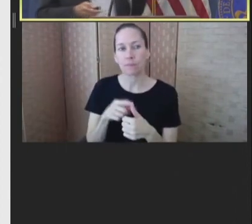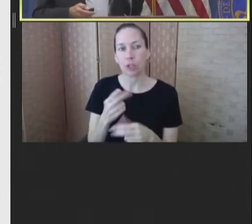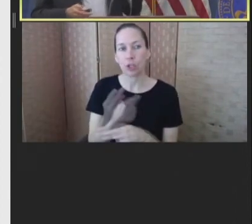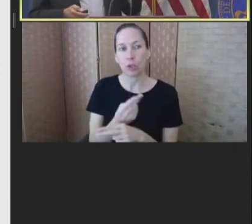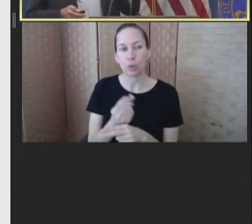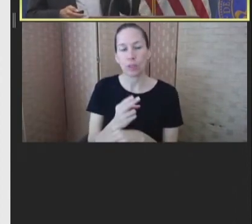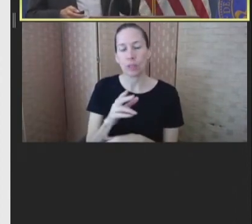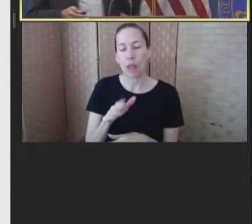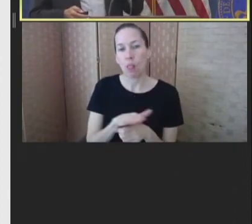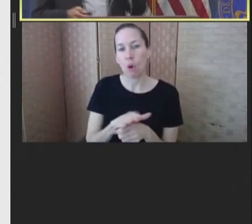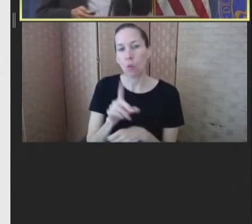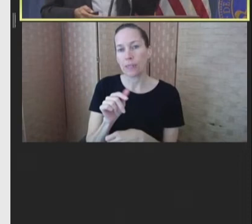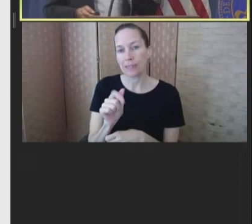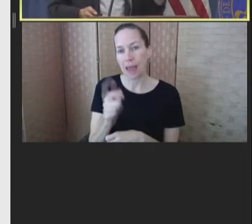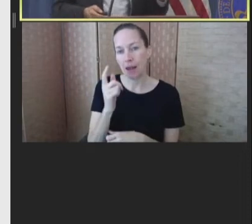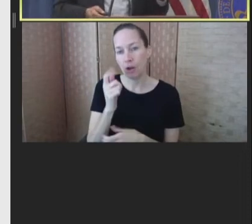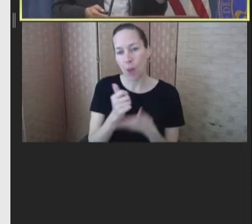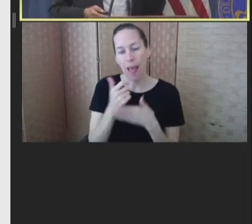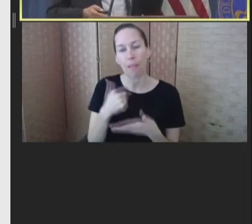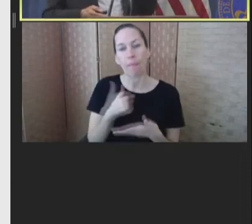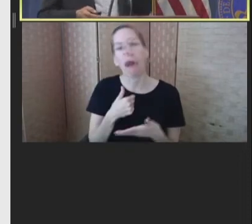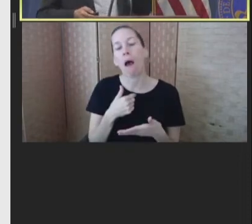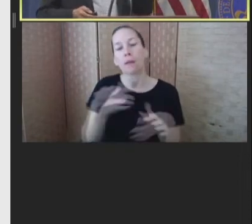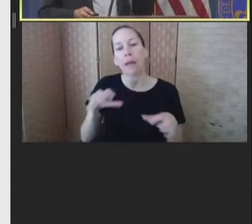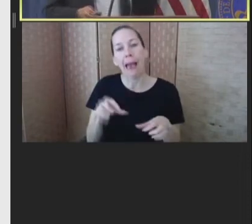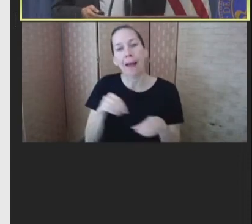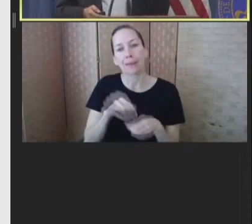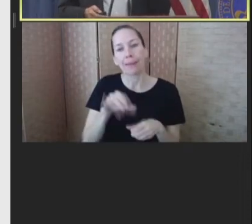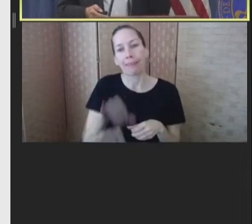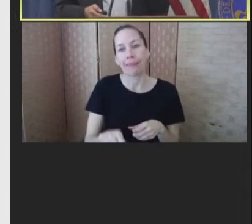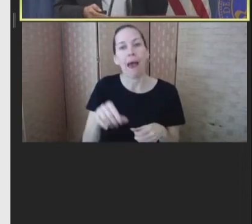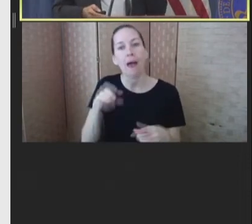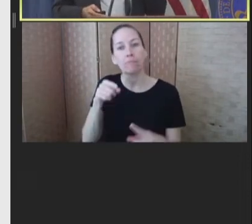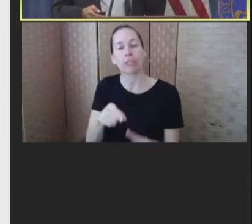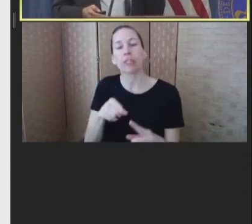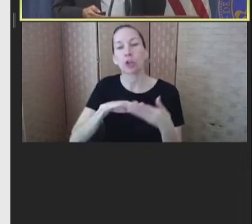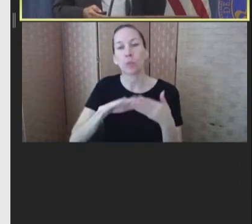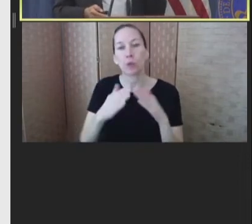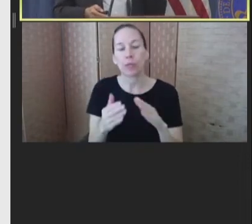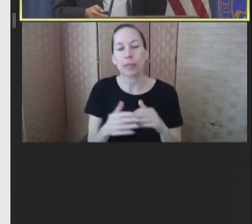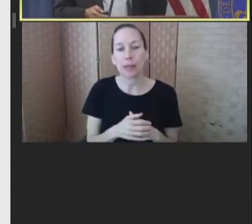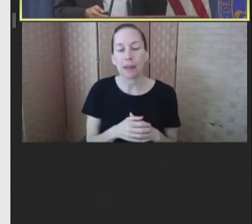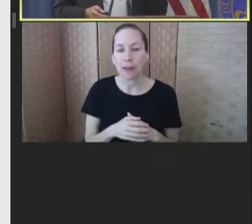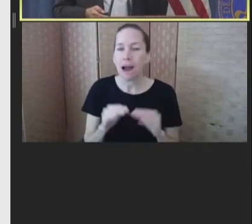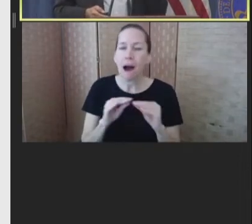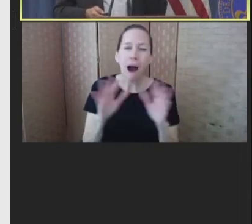I'm going to say something very obvious, which is that to close gaps, you need to see them,